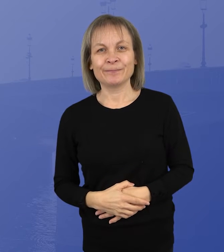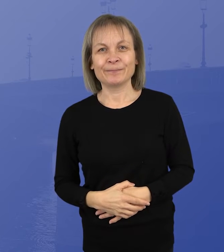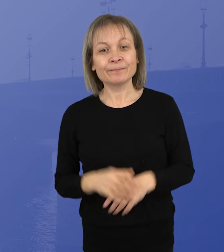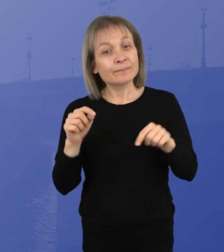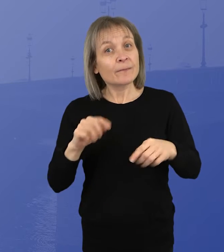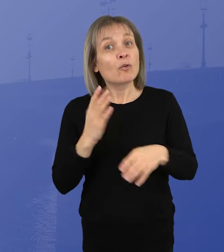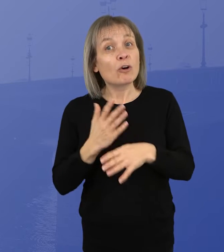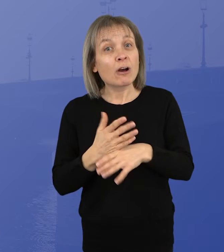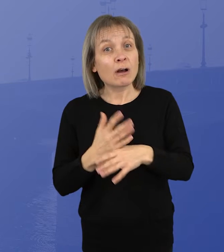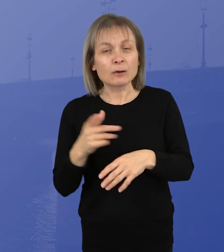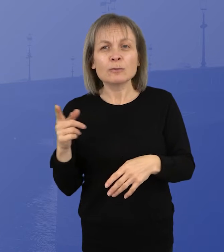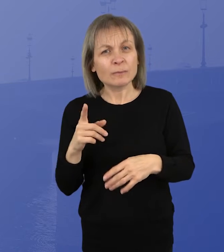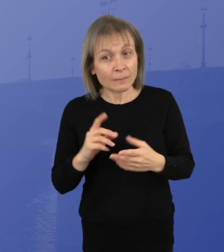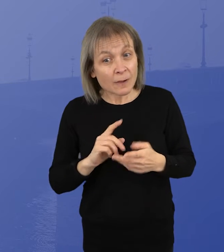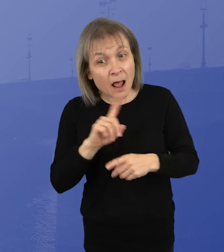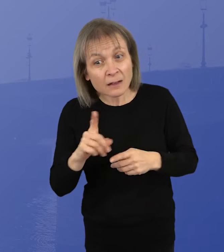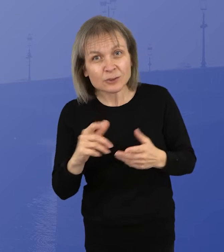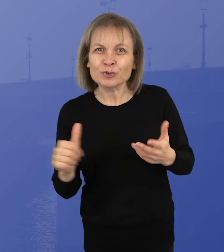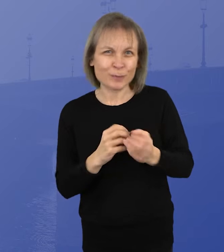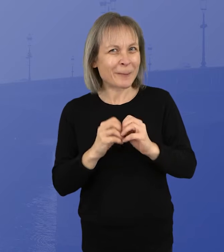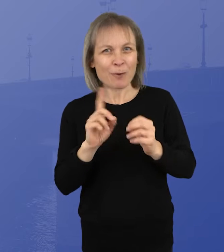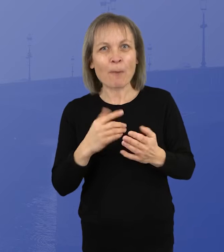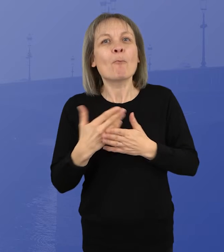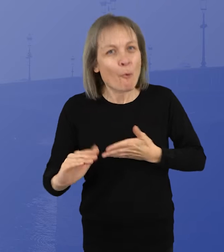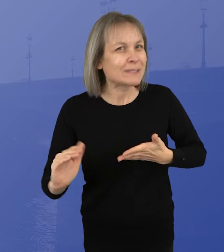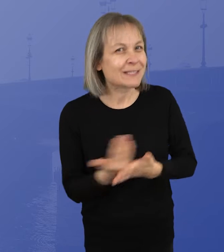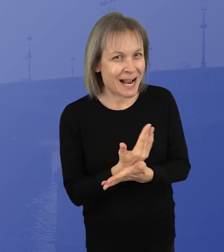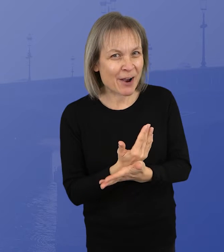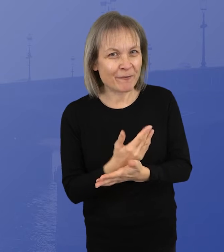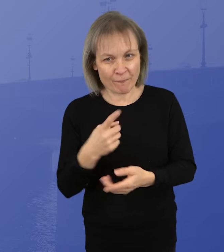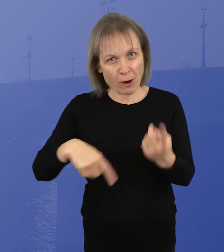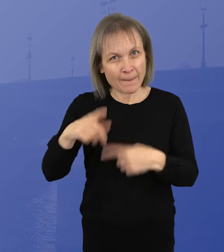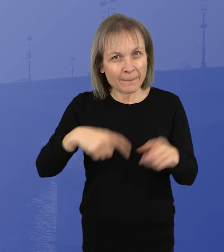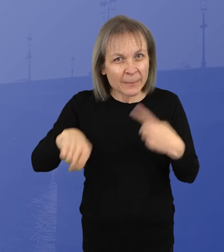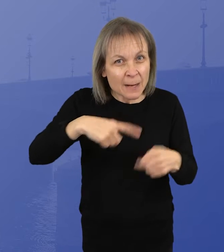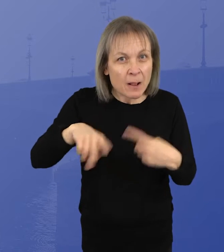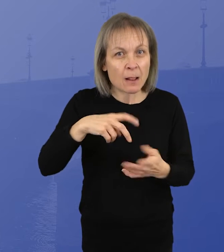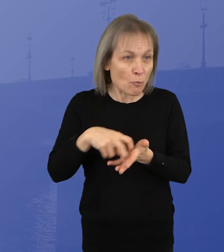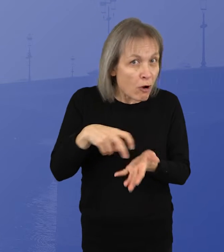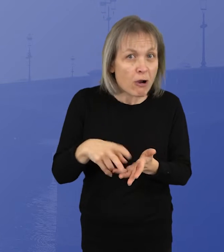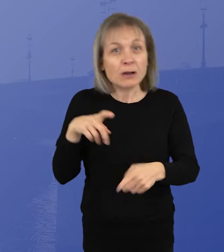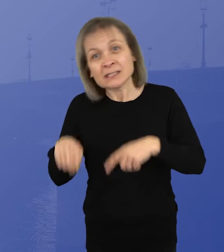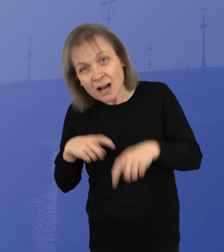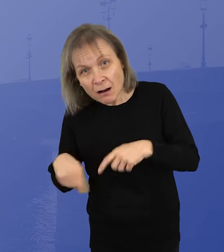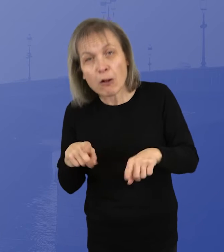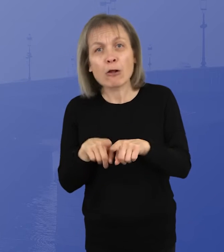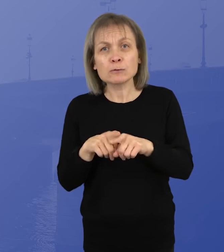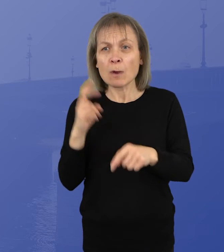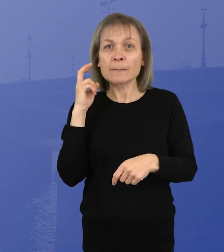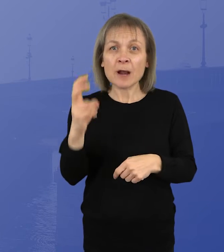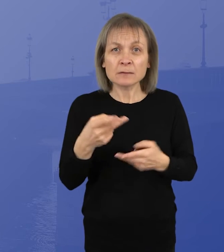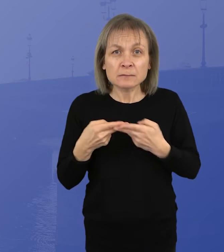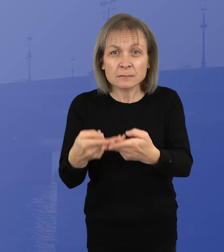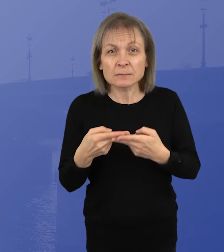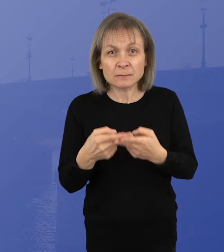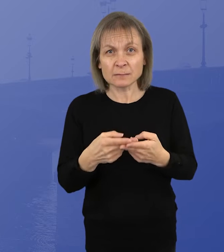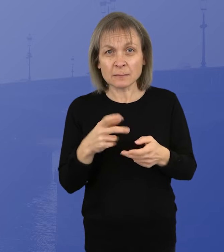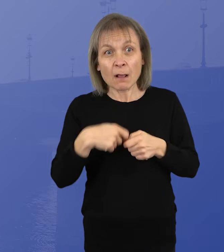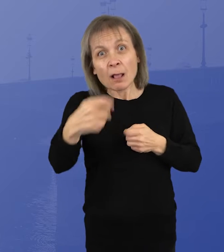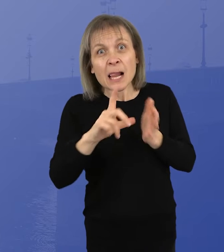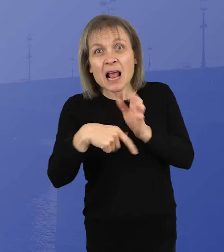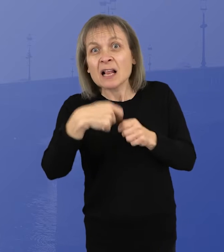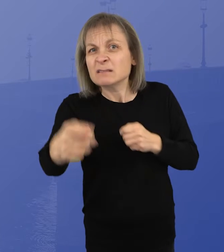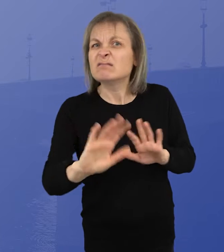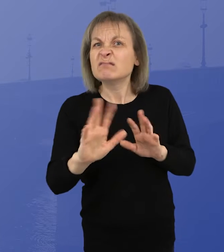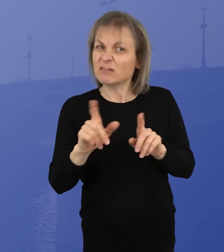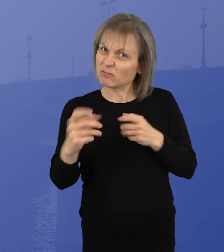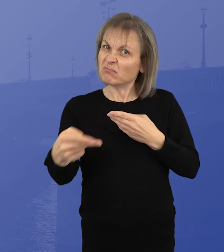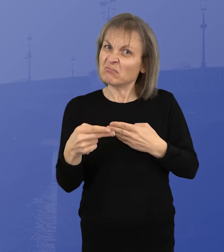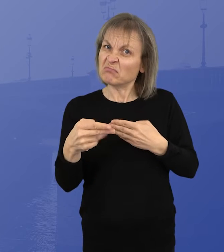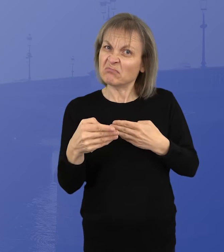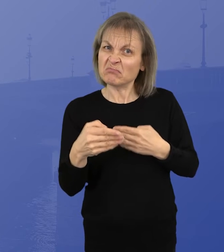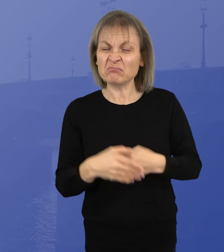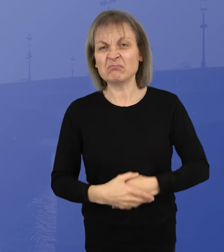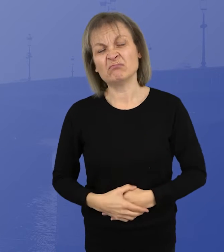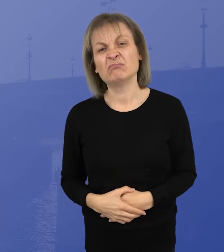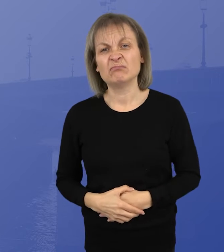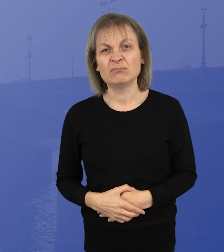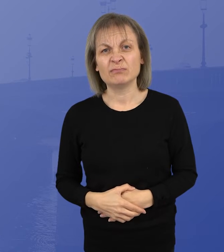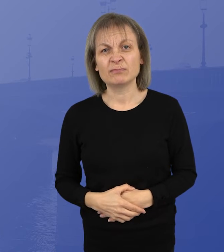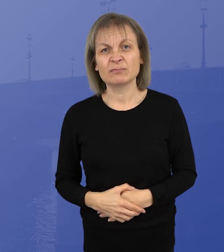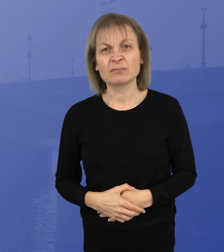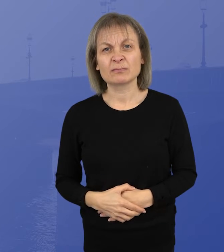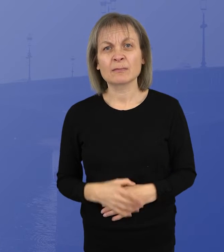This work should make it safer for people to walk and cycle and make sure that bus journeys do not take any longer.